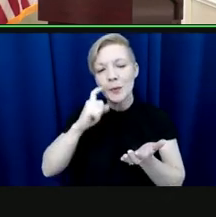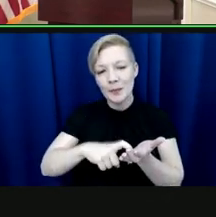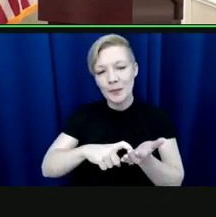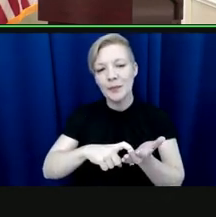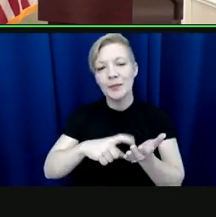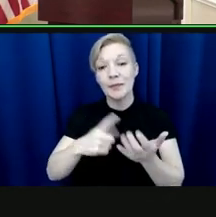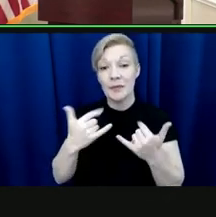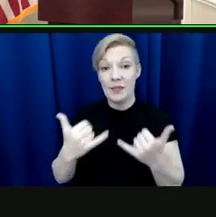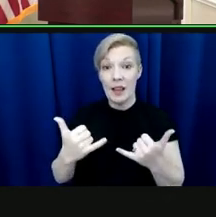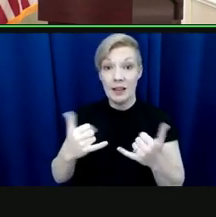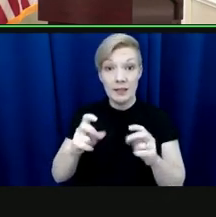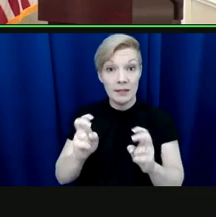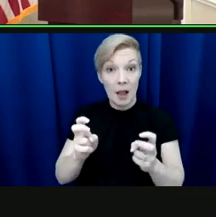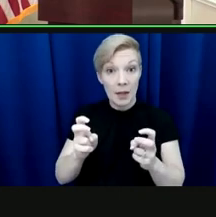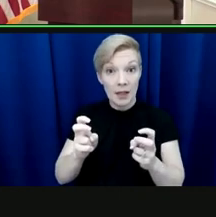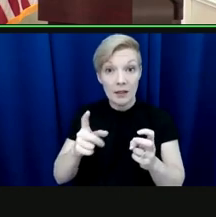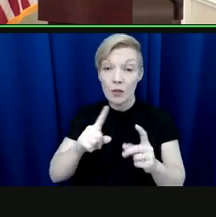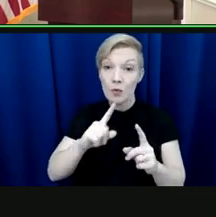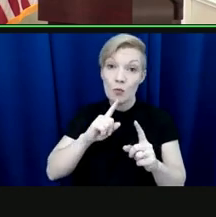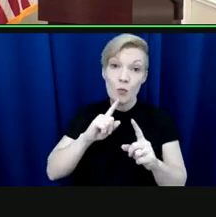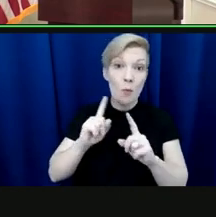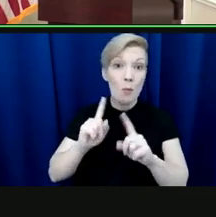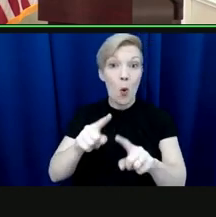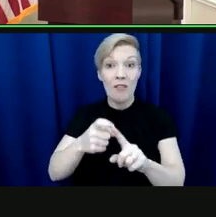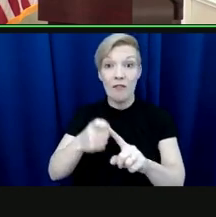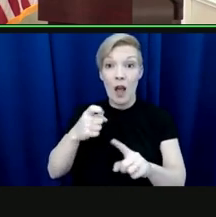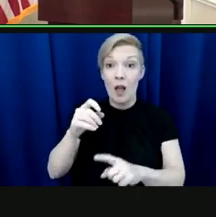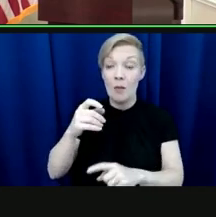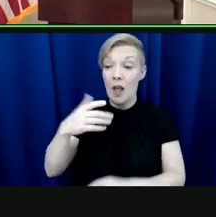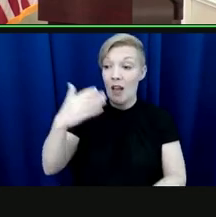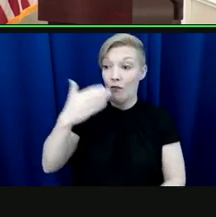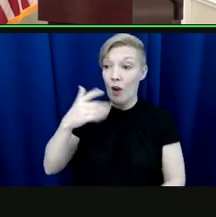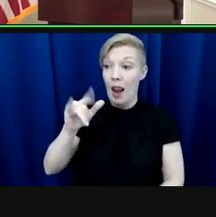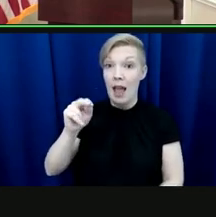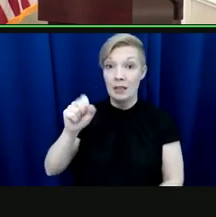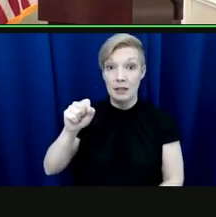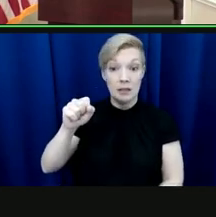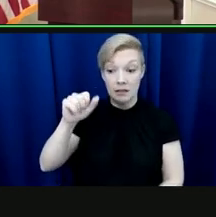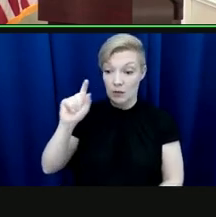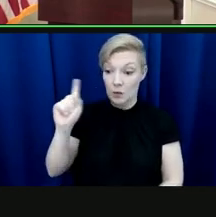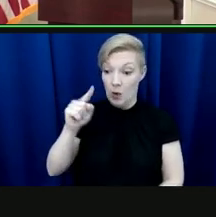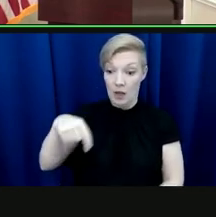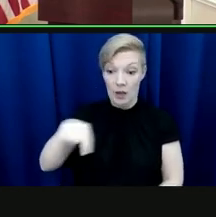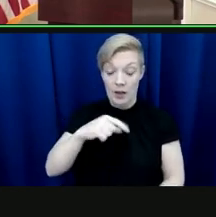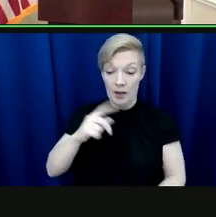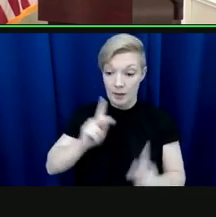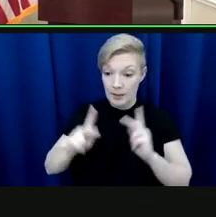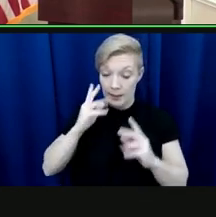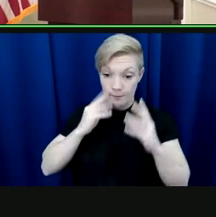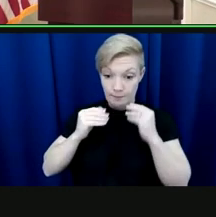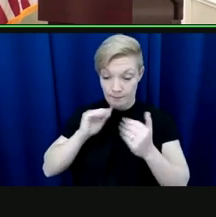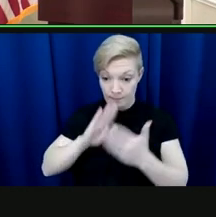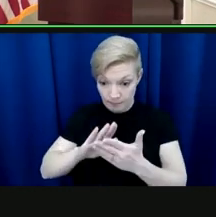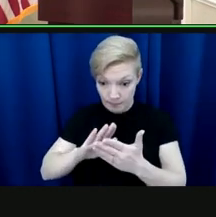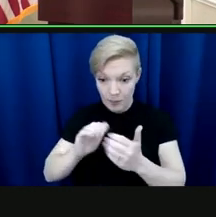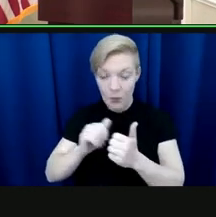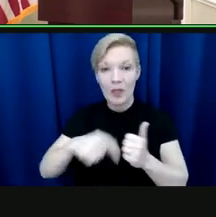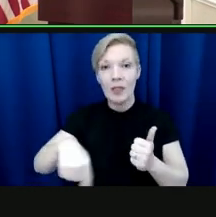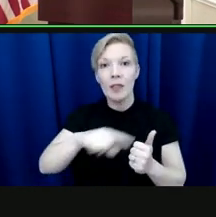reporting from the frontlines of our changing climate is just incredibly timely. In fact, I probably don't even tell you. I have to tell you that I've been watching